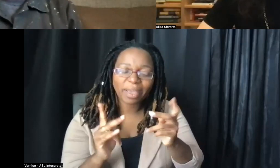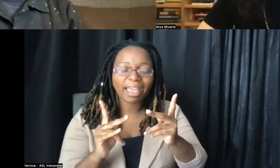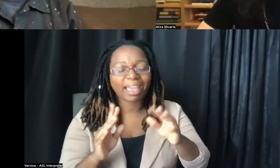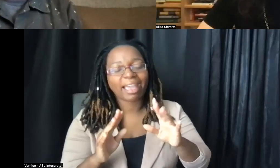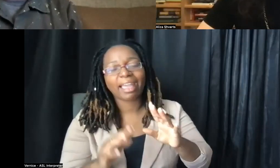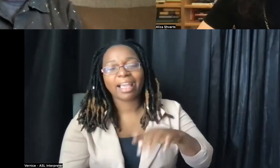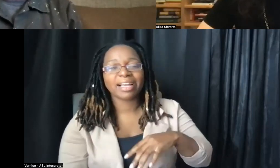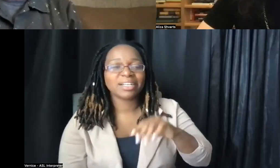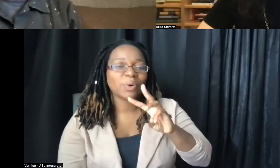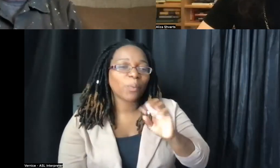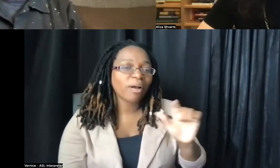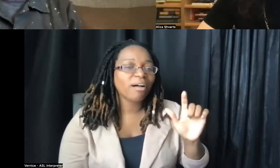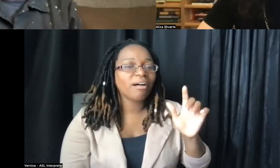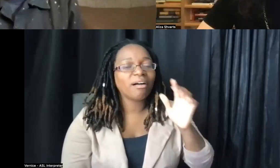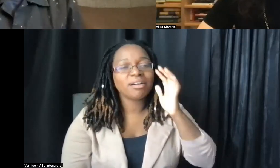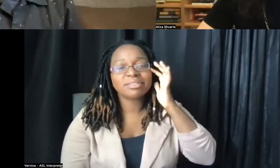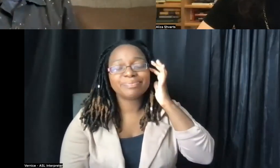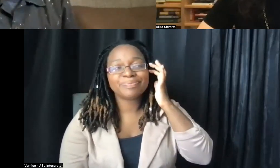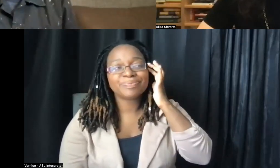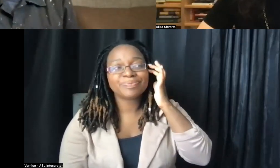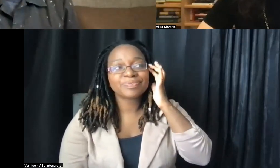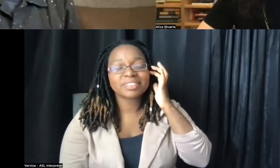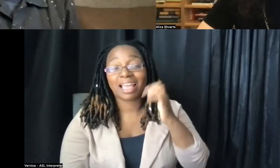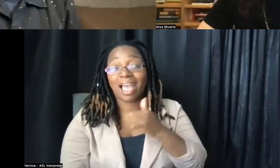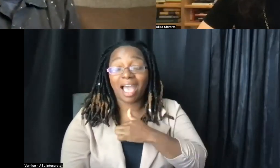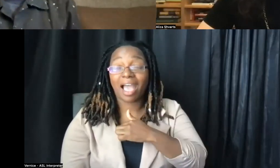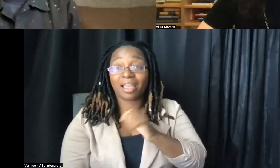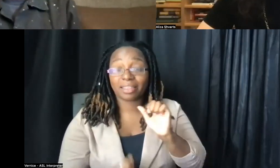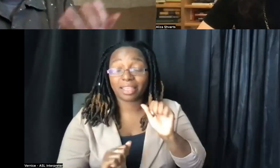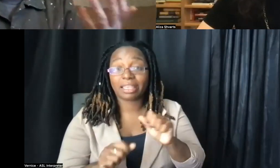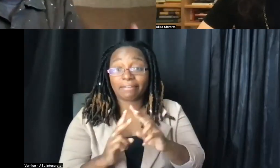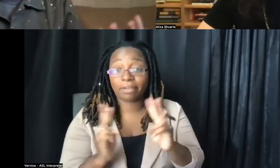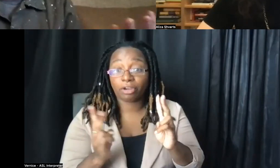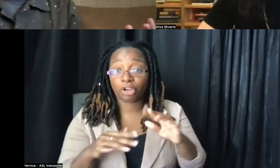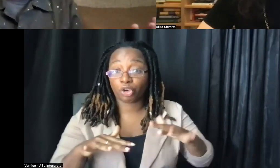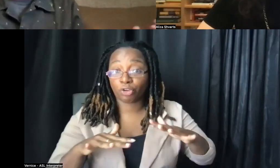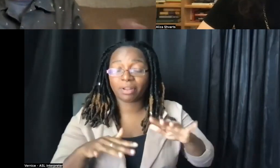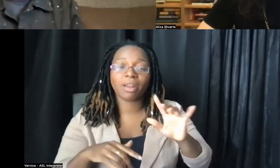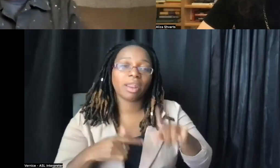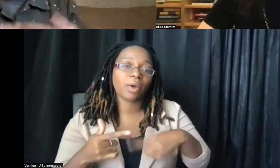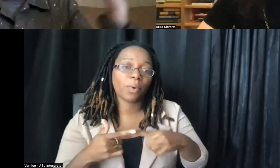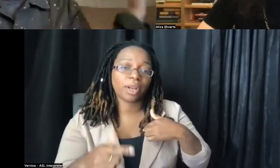So it has been super motivating for me to be like well, you know,